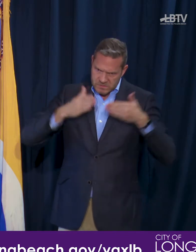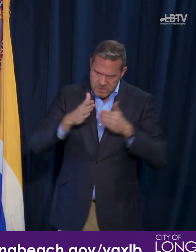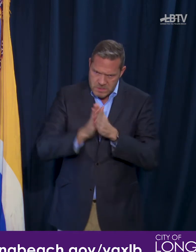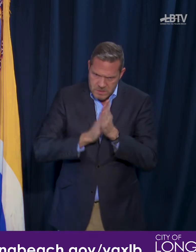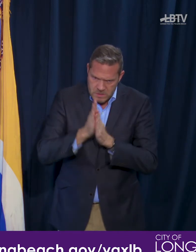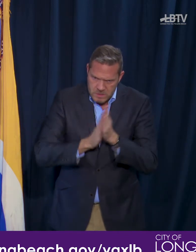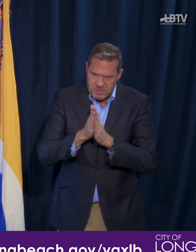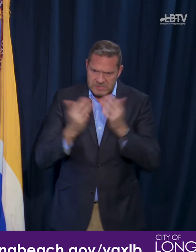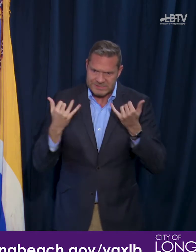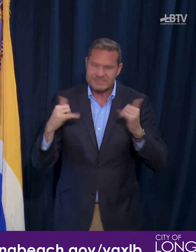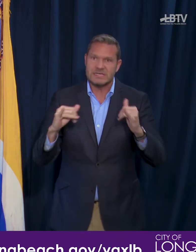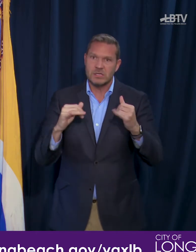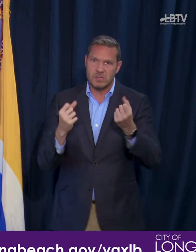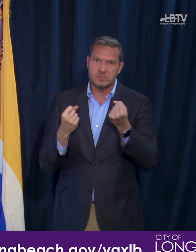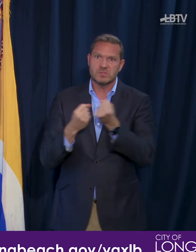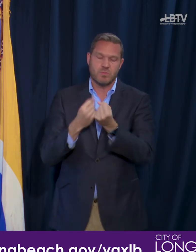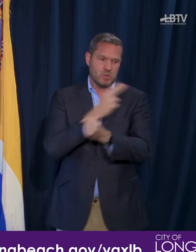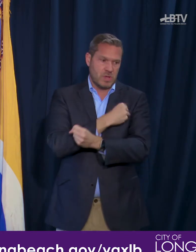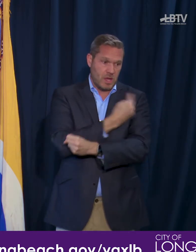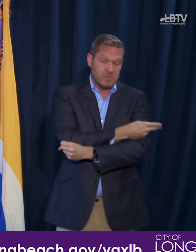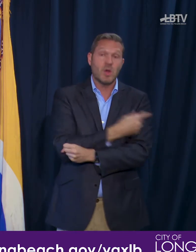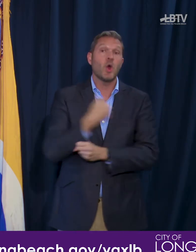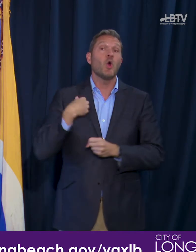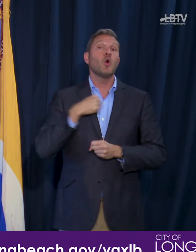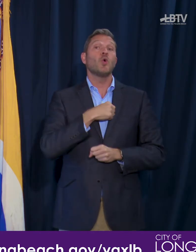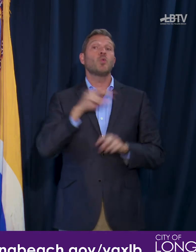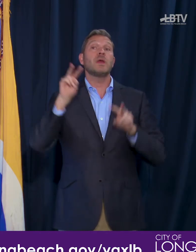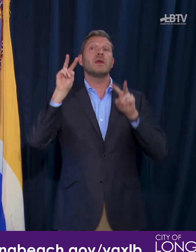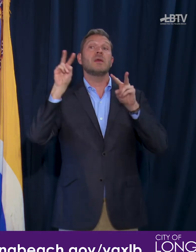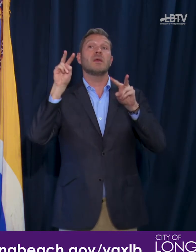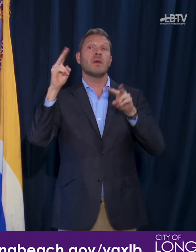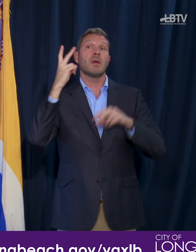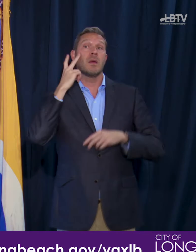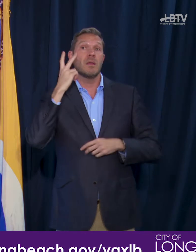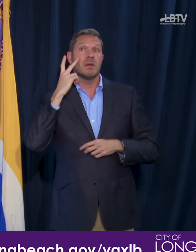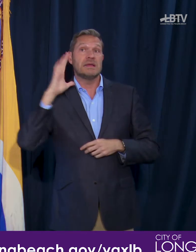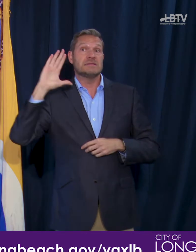Things, the state projects our ICU to be in even better shape in the next week, in the